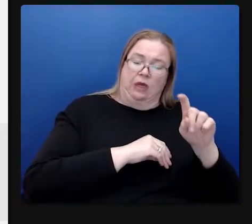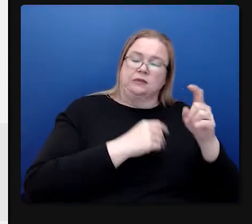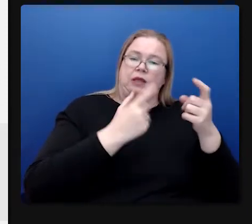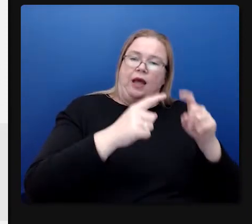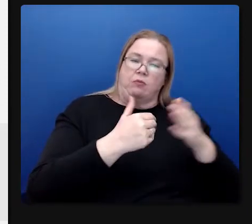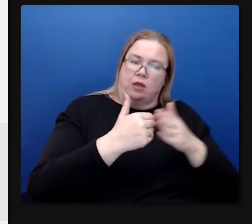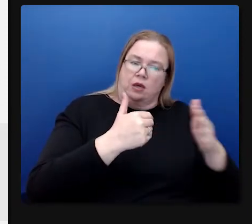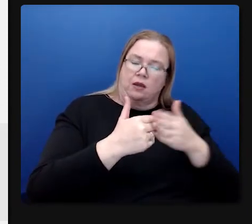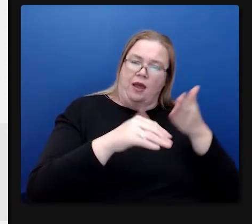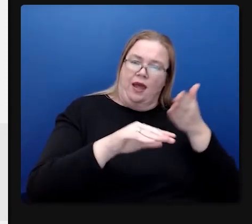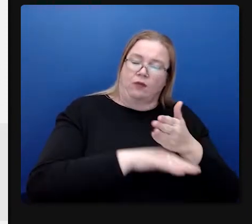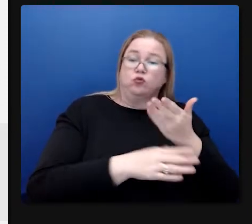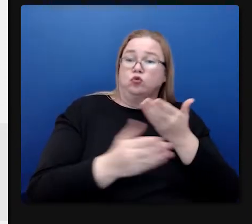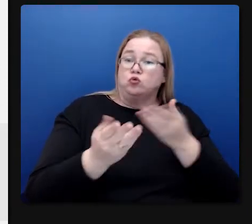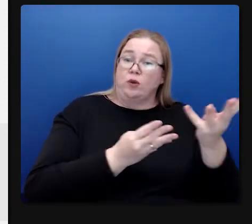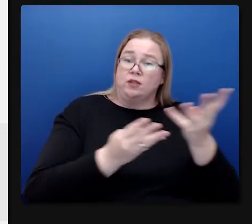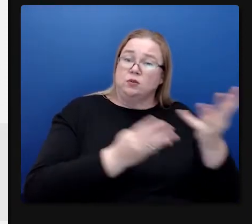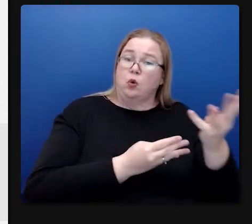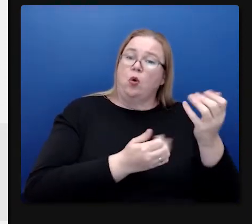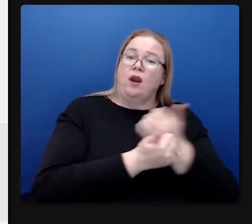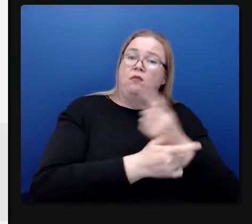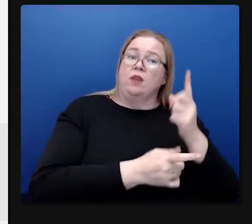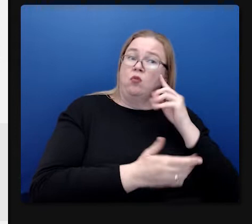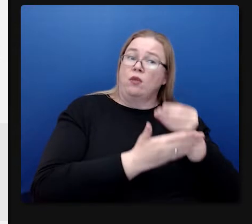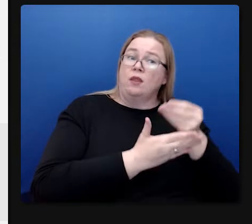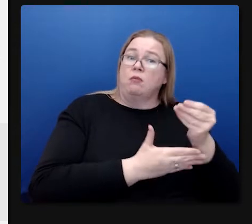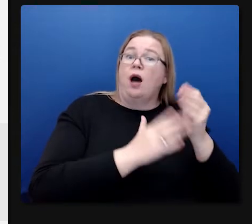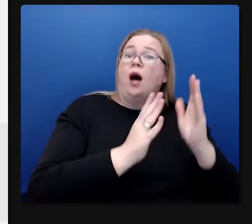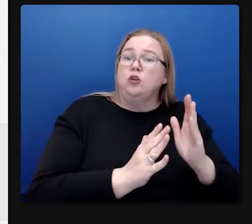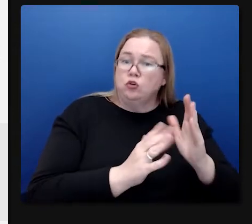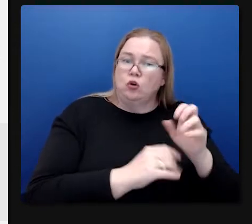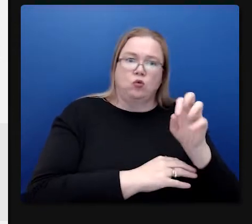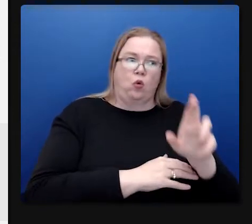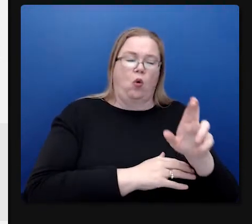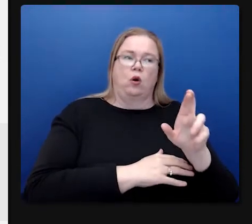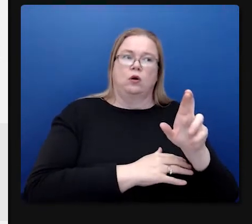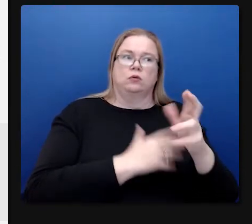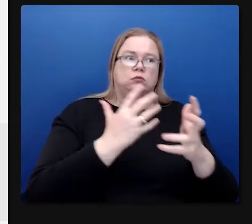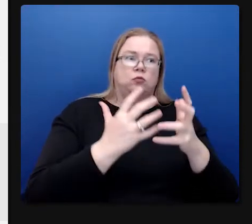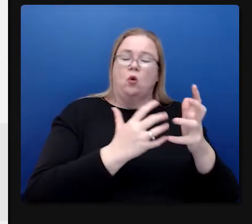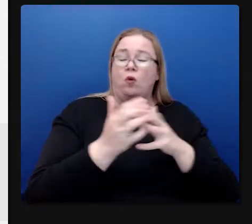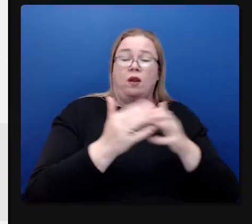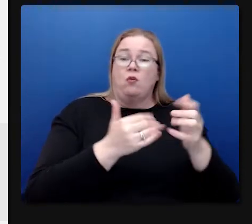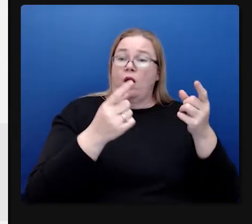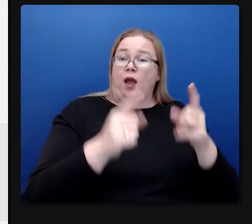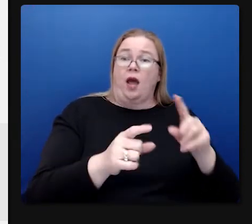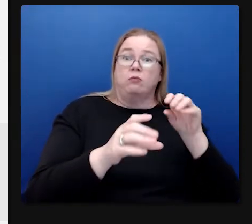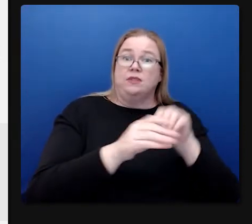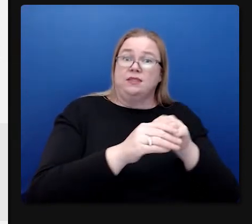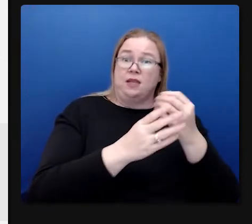So that is in transport of the materials to the purchaser. Or to what happens in emissions